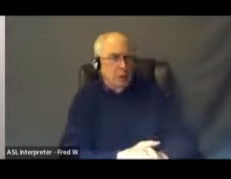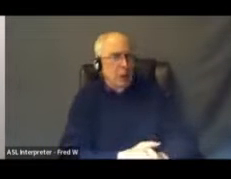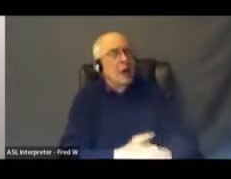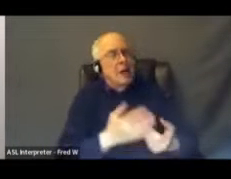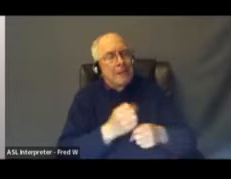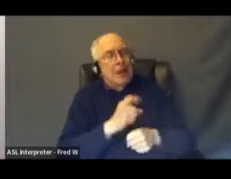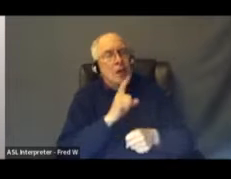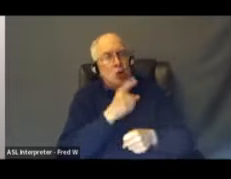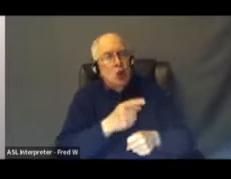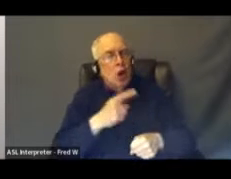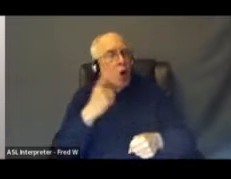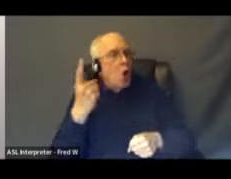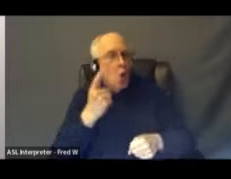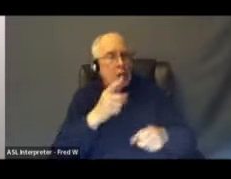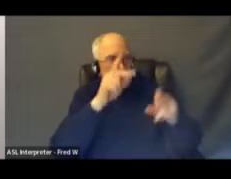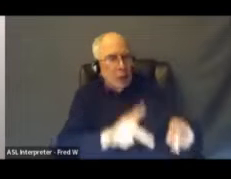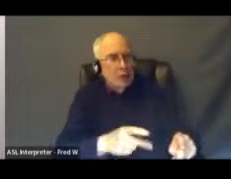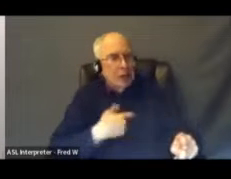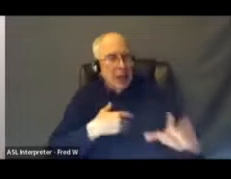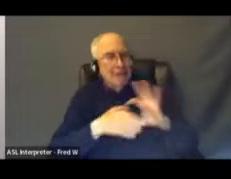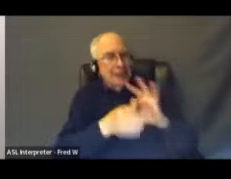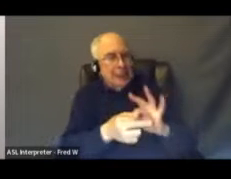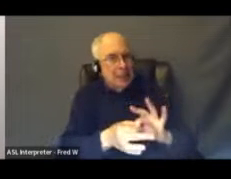throughout this process, connection and explanation.